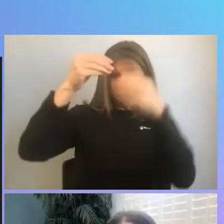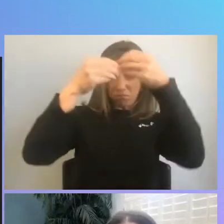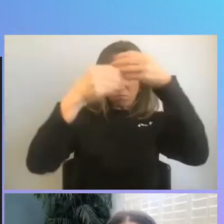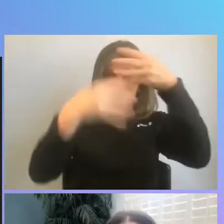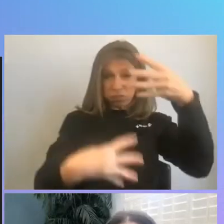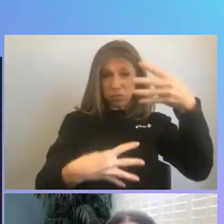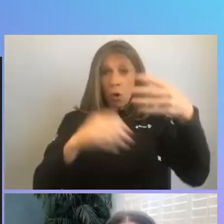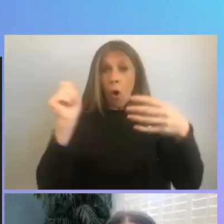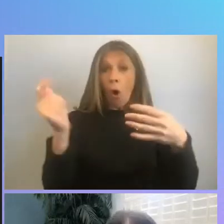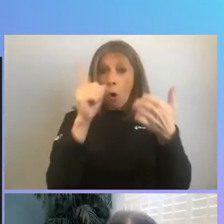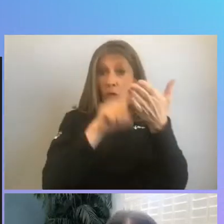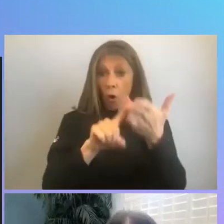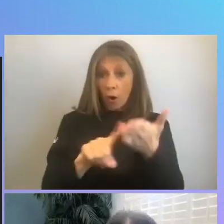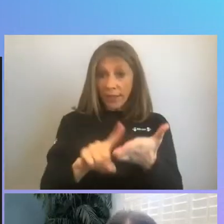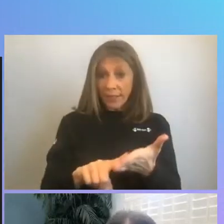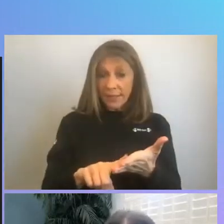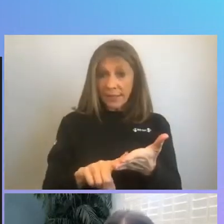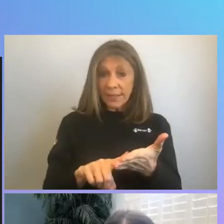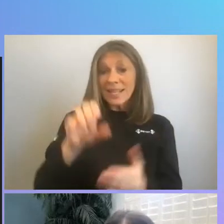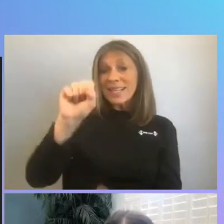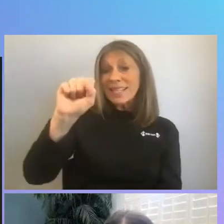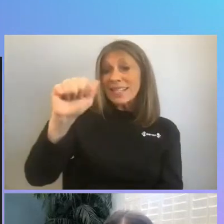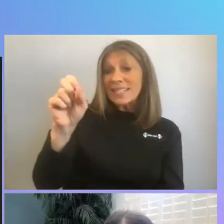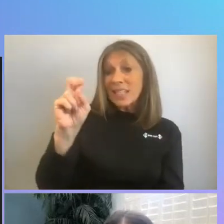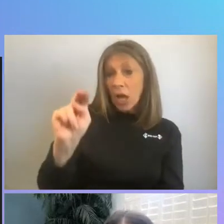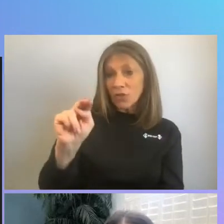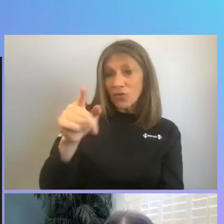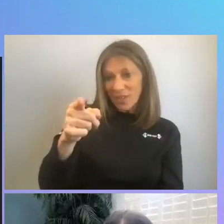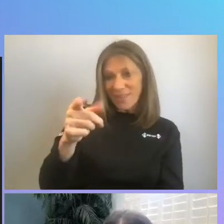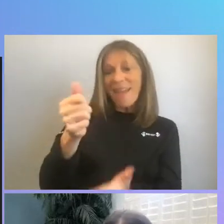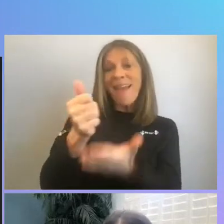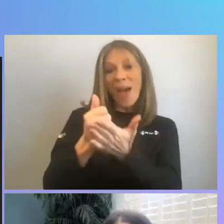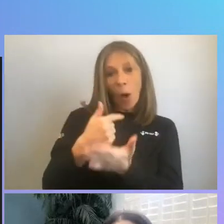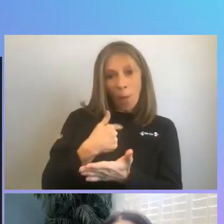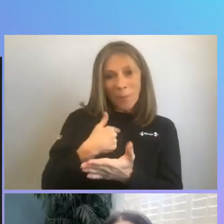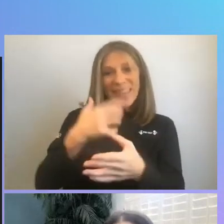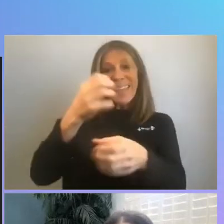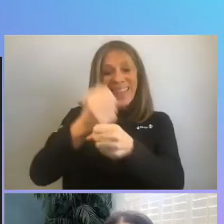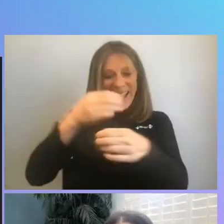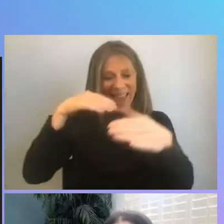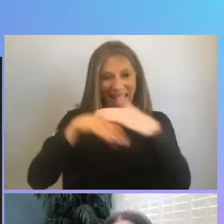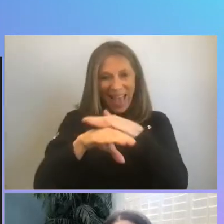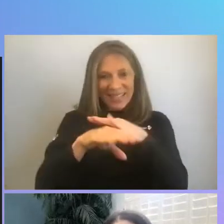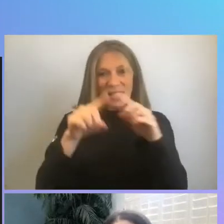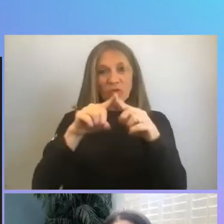audits. And so, so Jan helped me get access to that big data